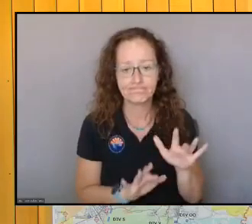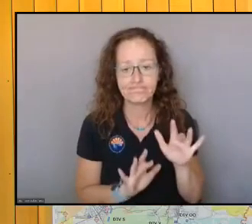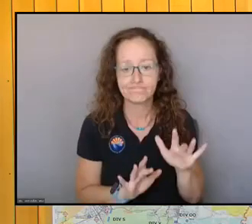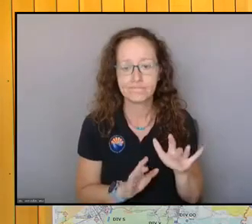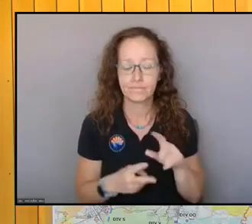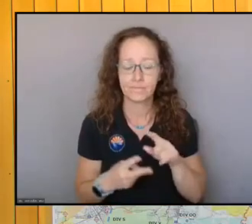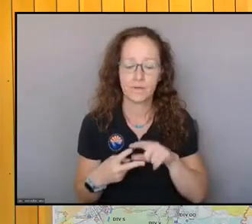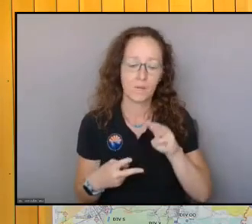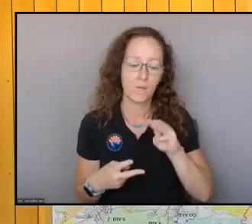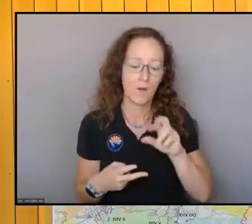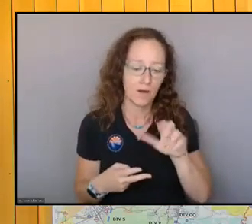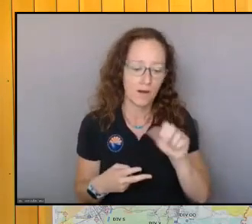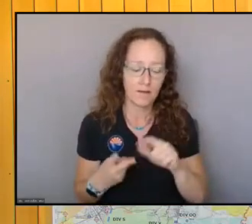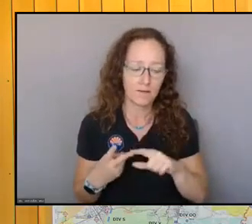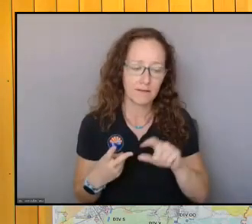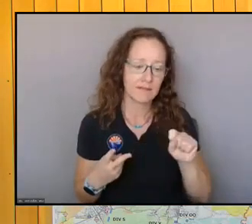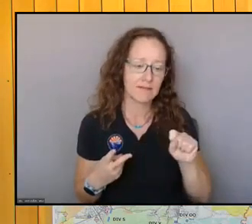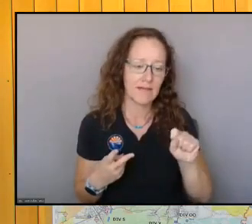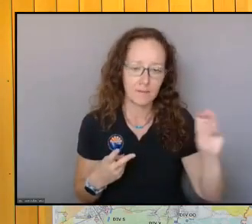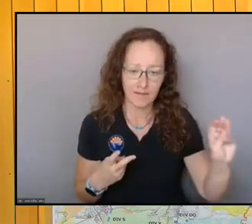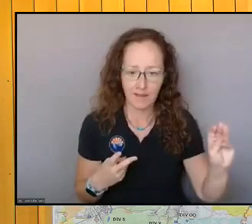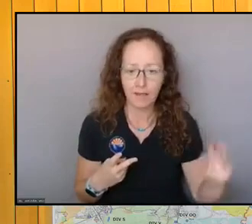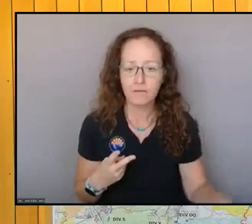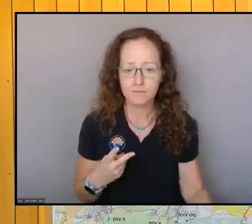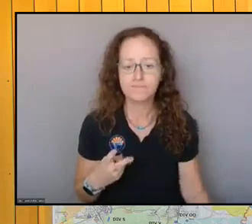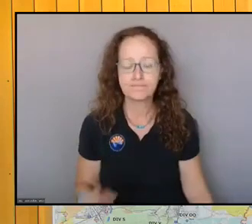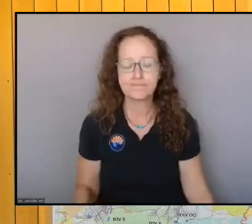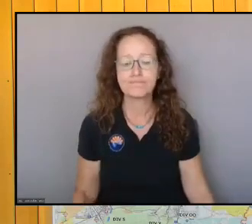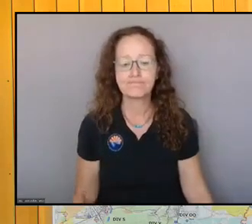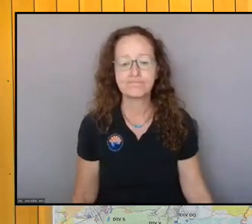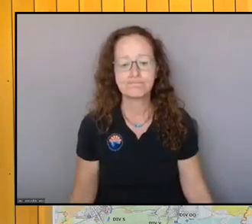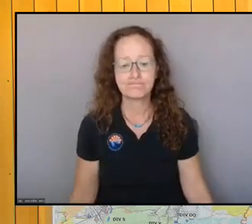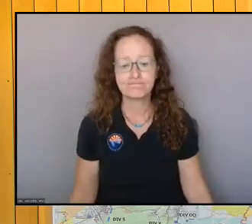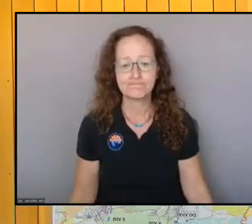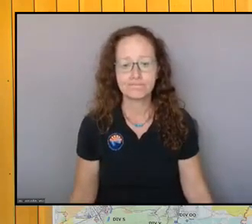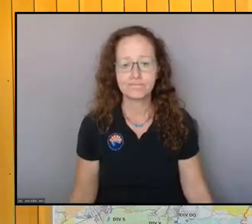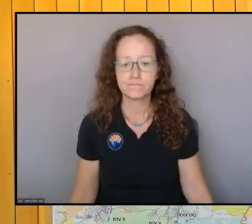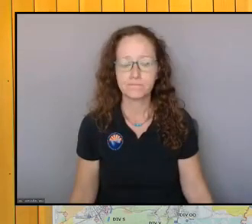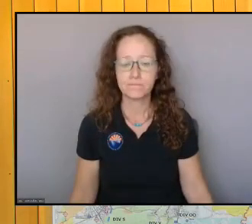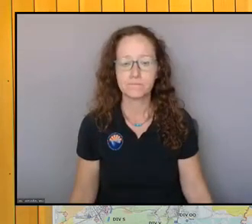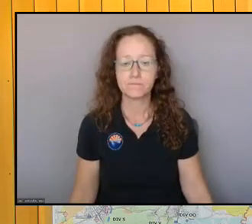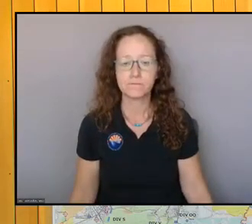HAVE LOST EVERYTHING IN MORA AND SAN MIGUEL.